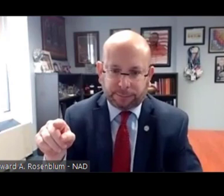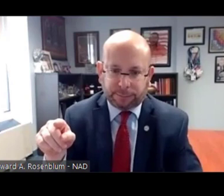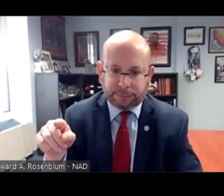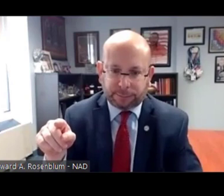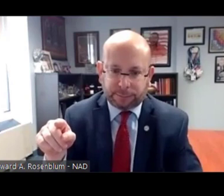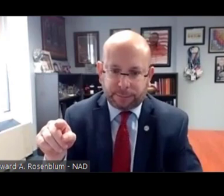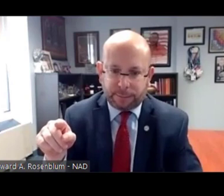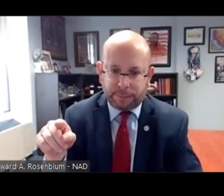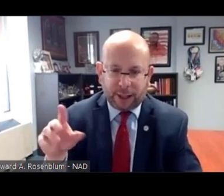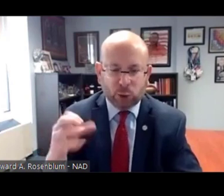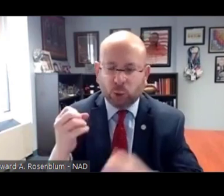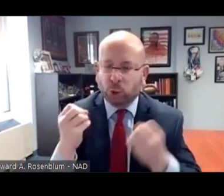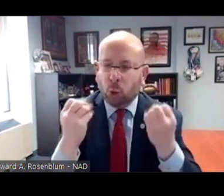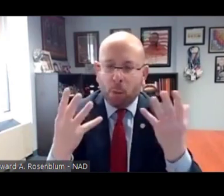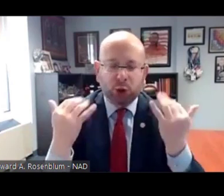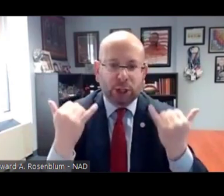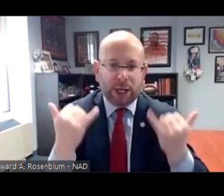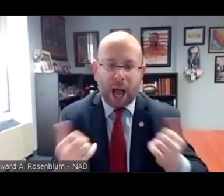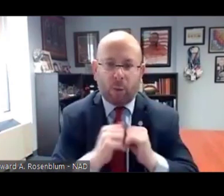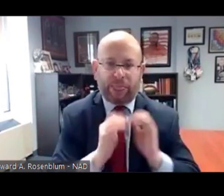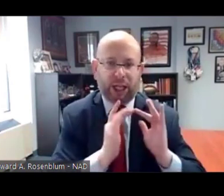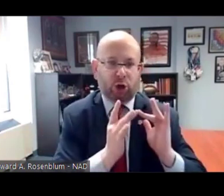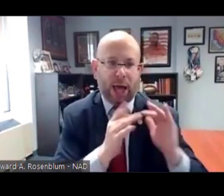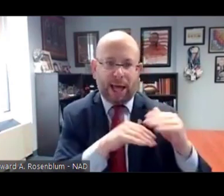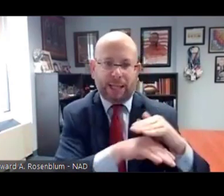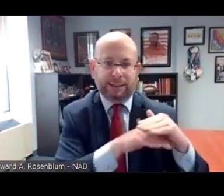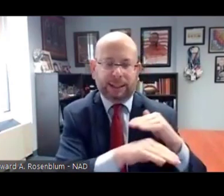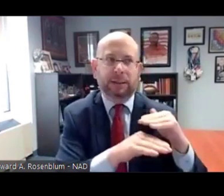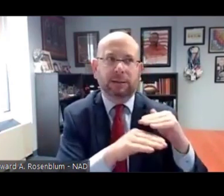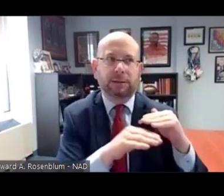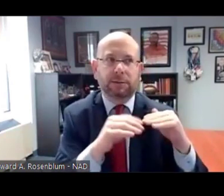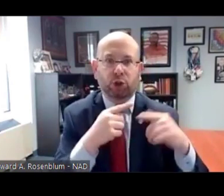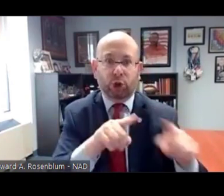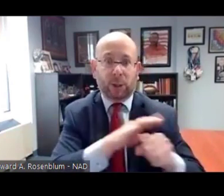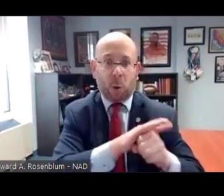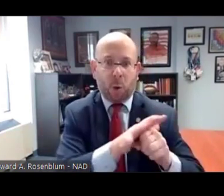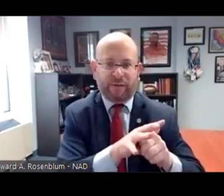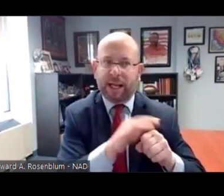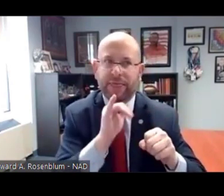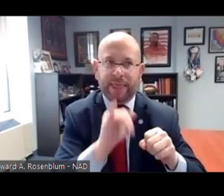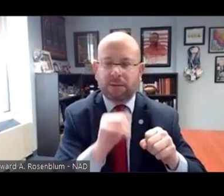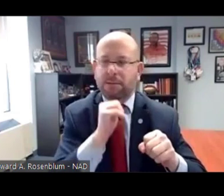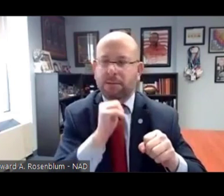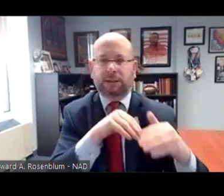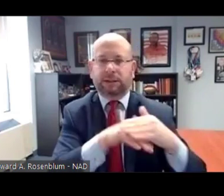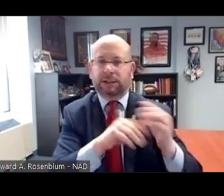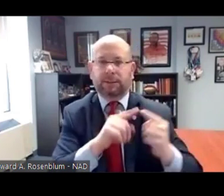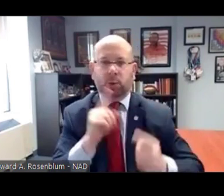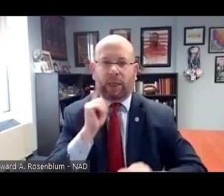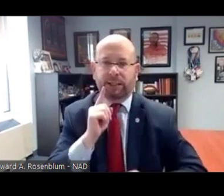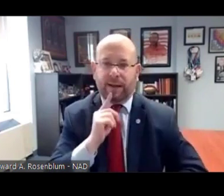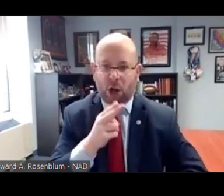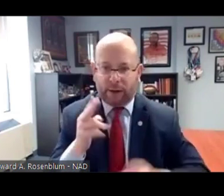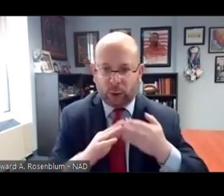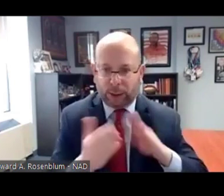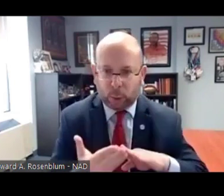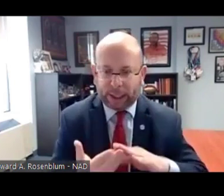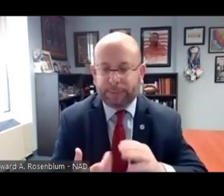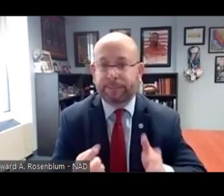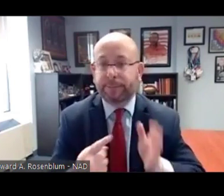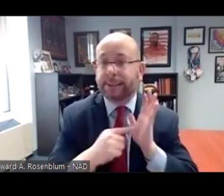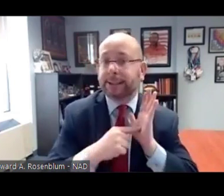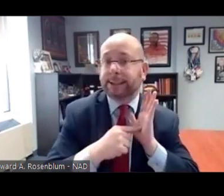And there now, exists with COVID‑19, another burden for people who are Deaf and hard of hearing.